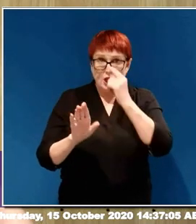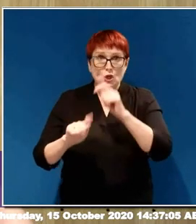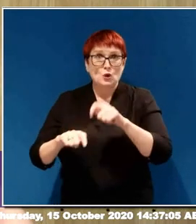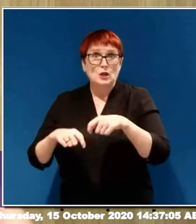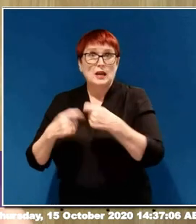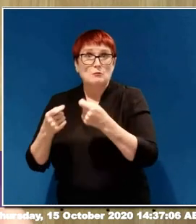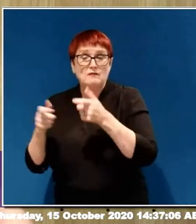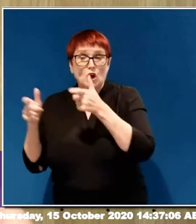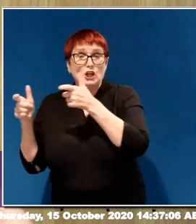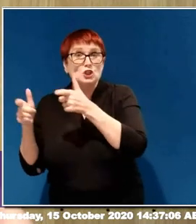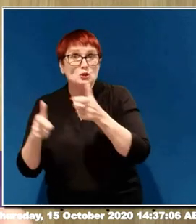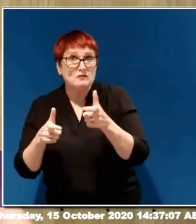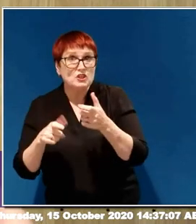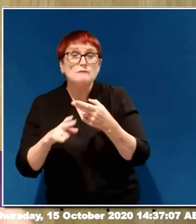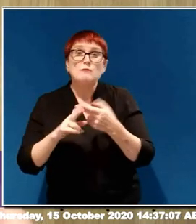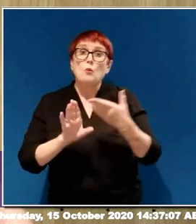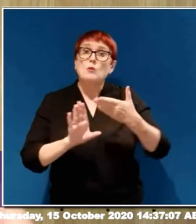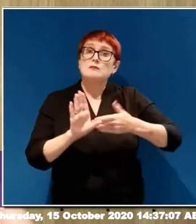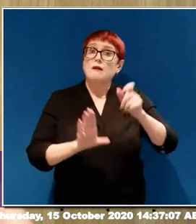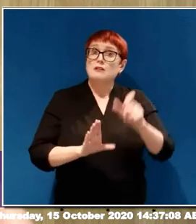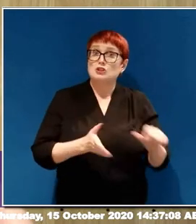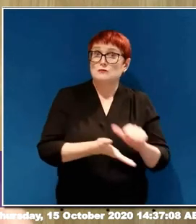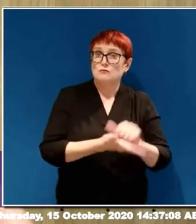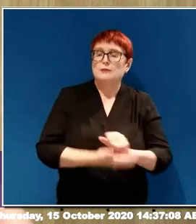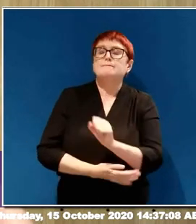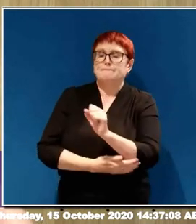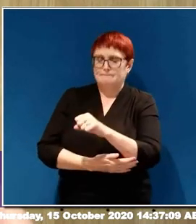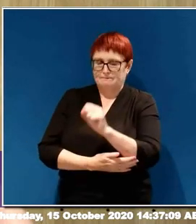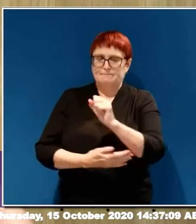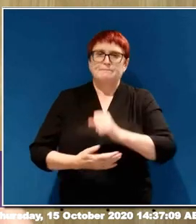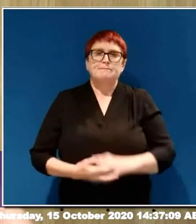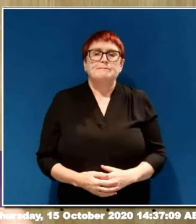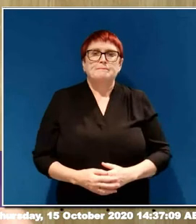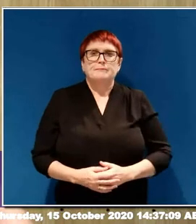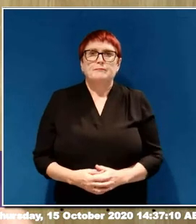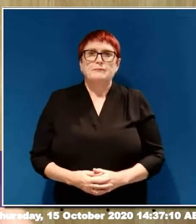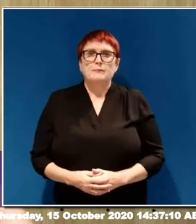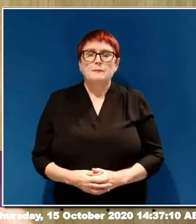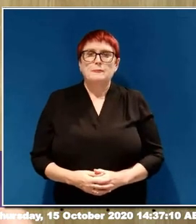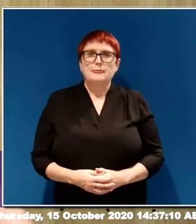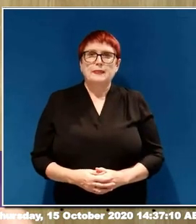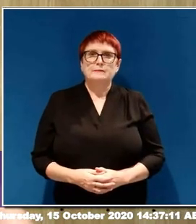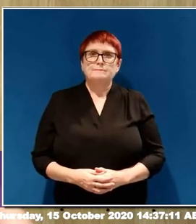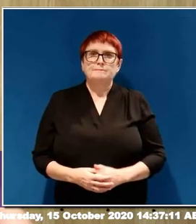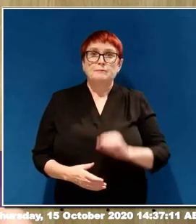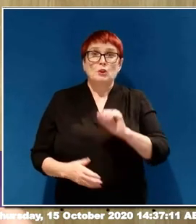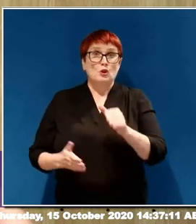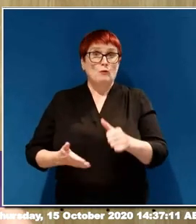Yes. Your first job with a school after your studies